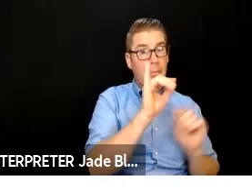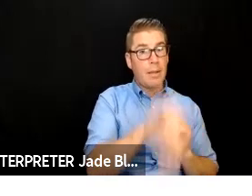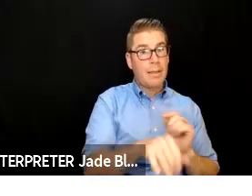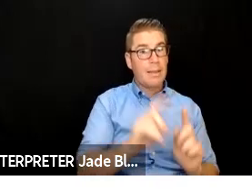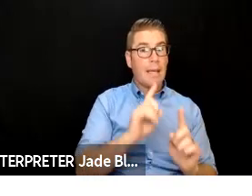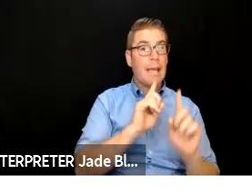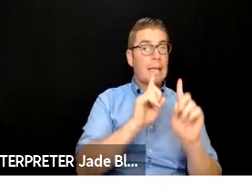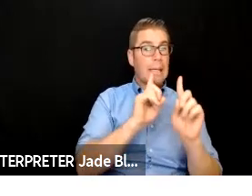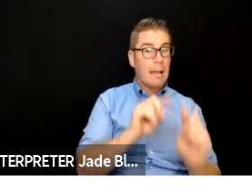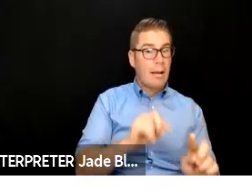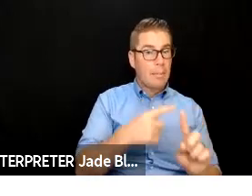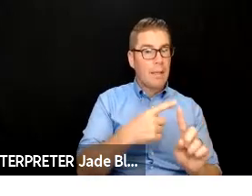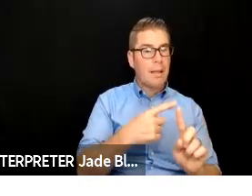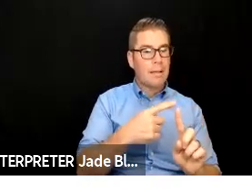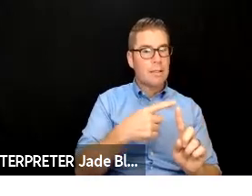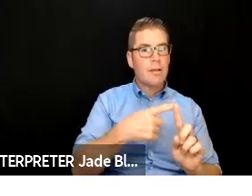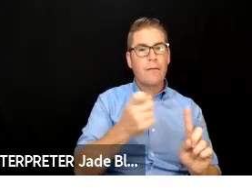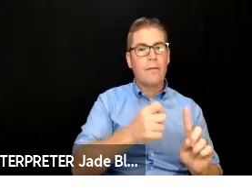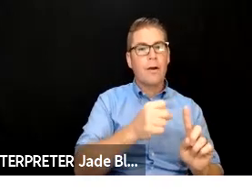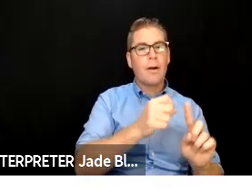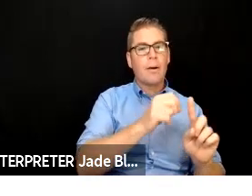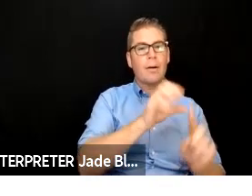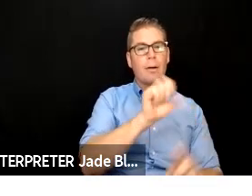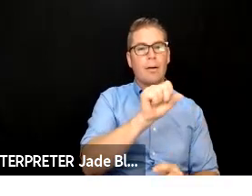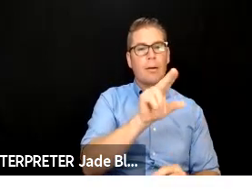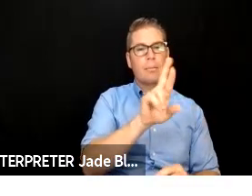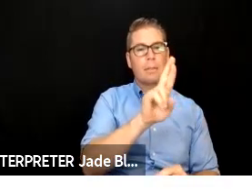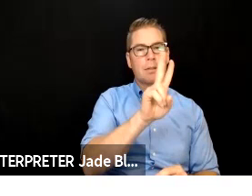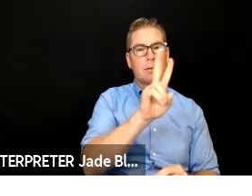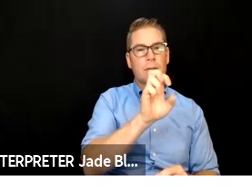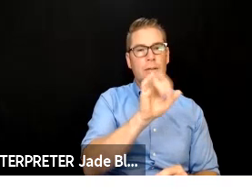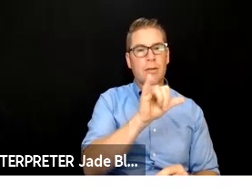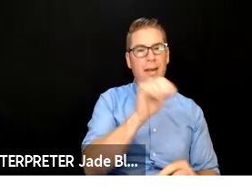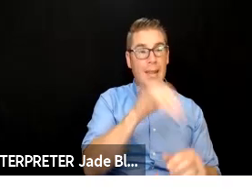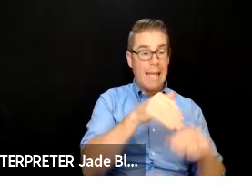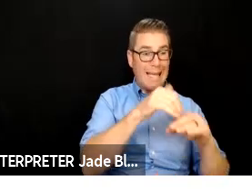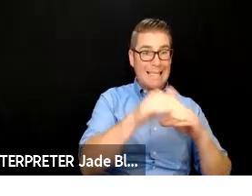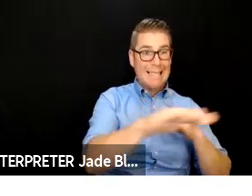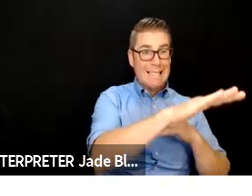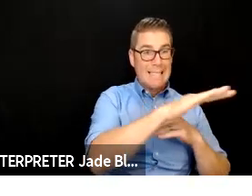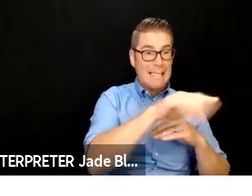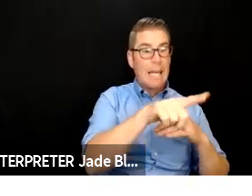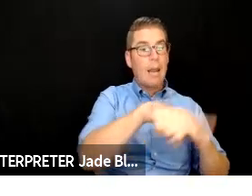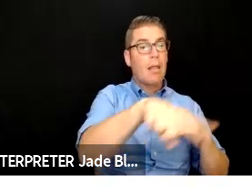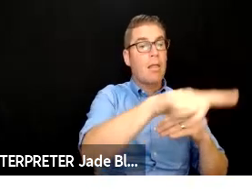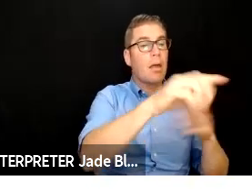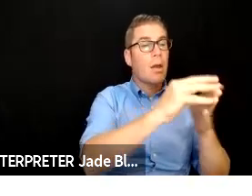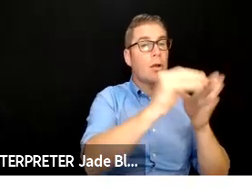Sally Potter: Where they say that they sent to students who were taking courses that used a we are okay.